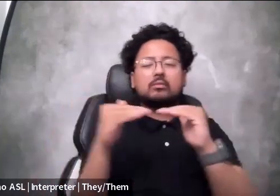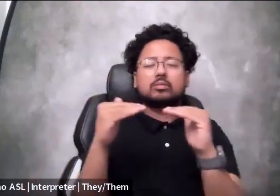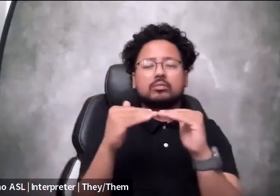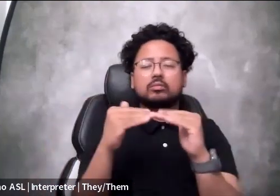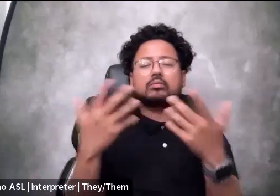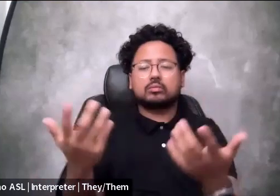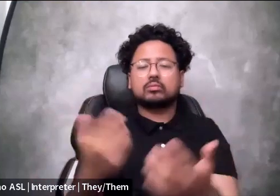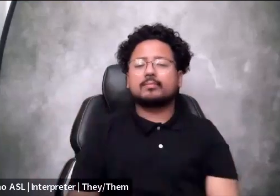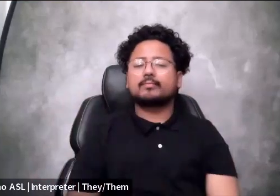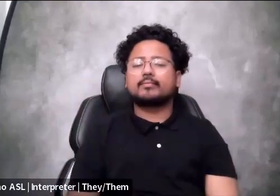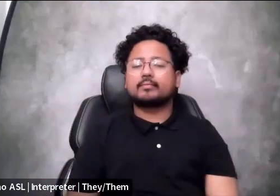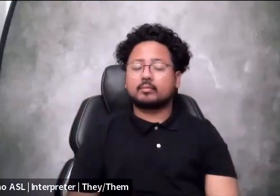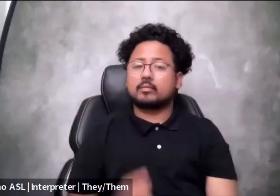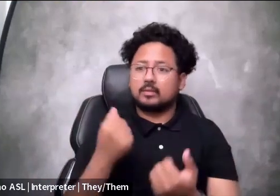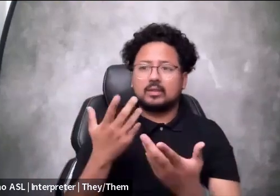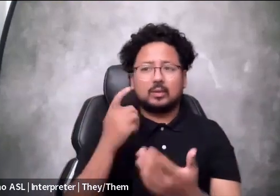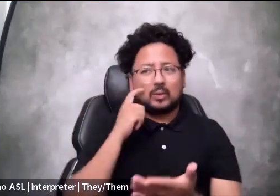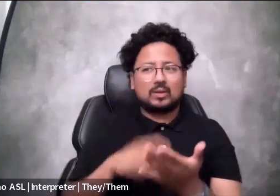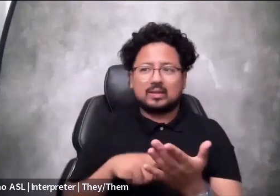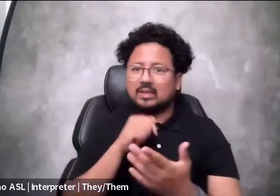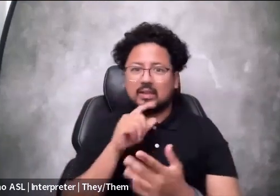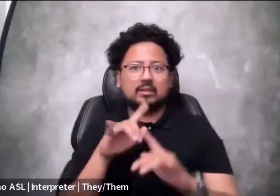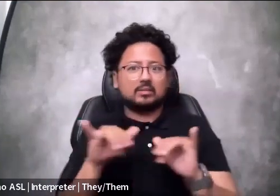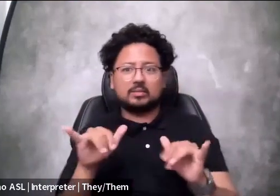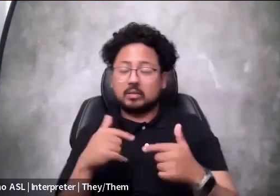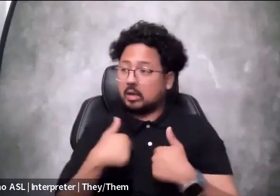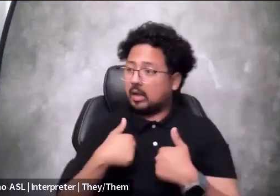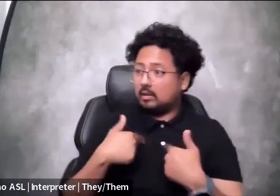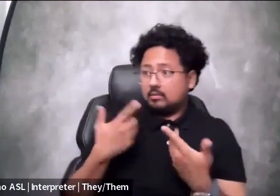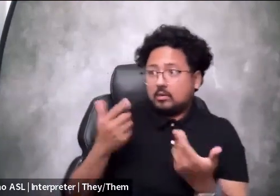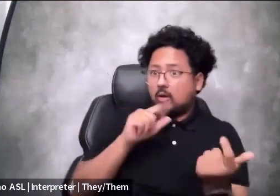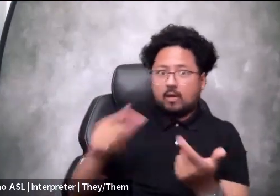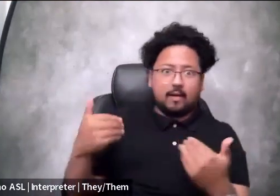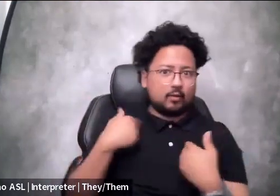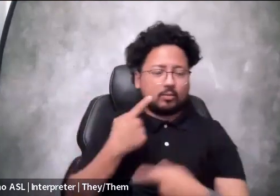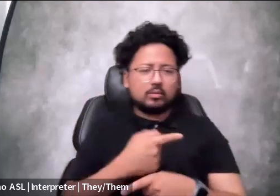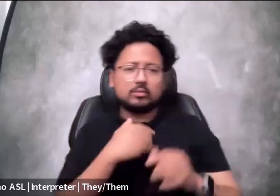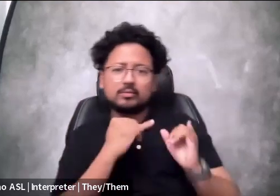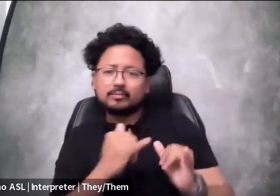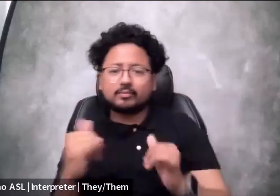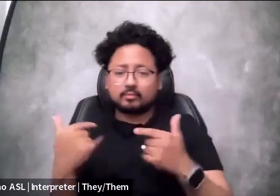And many of us have, right? Oh, I'm not saying I have, and I've done. It too. For sure. Yeah, I. Exist. No,